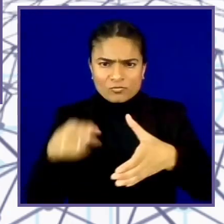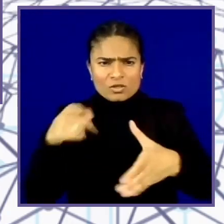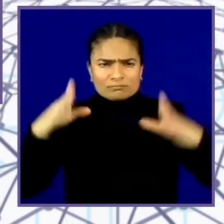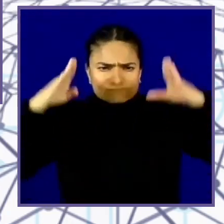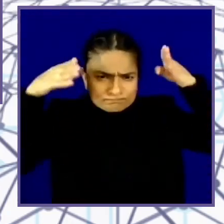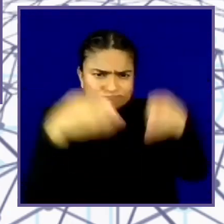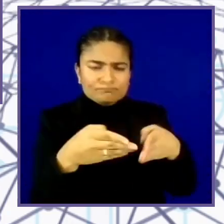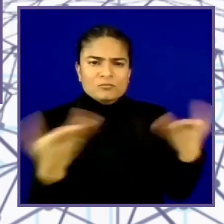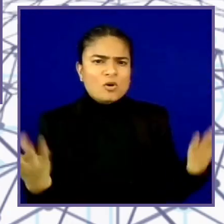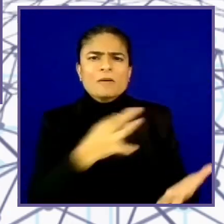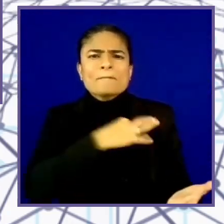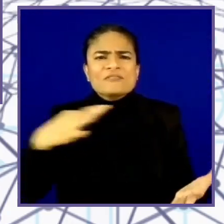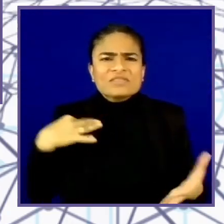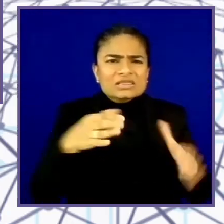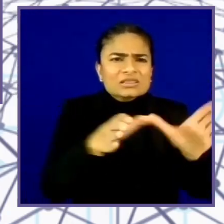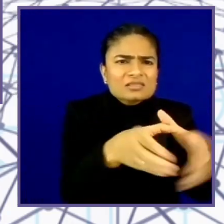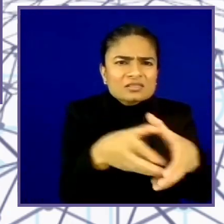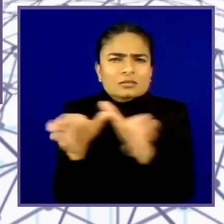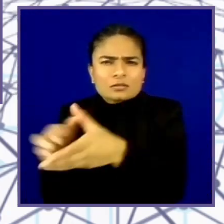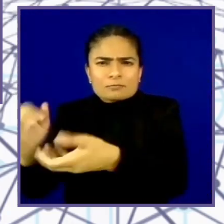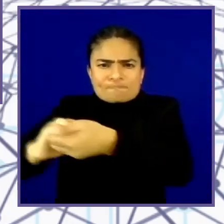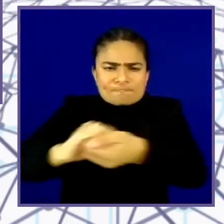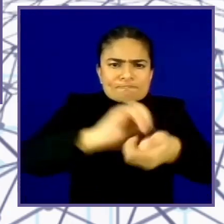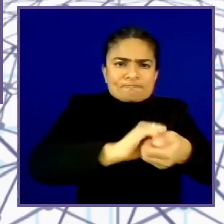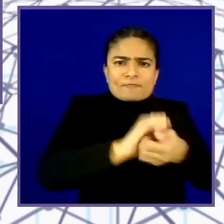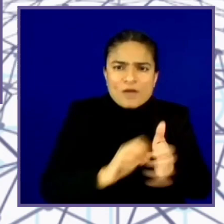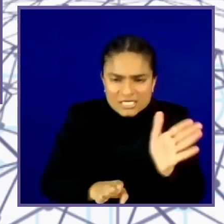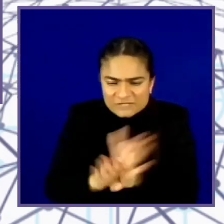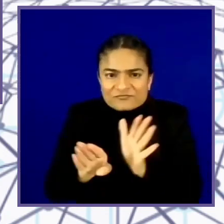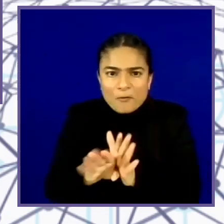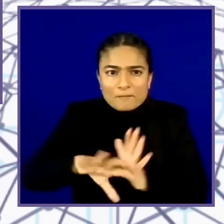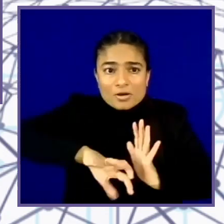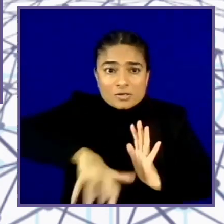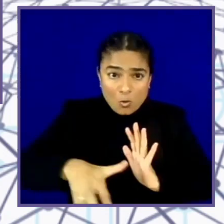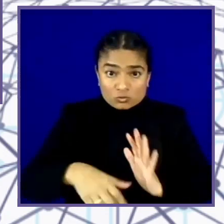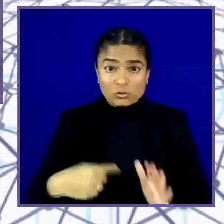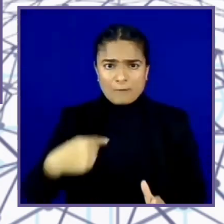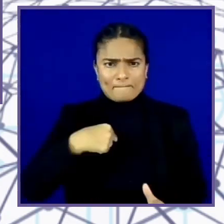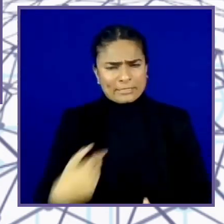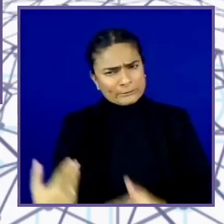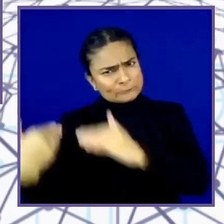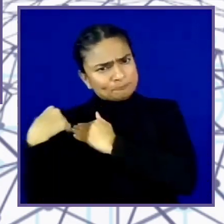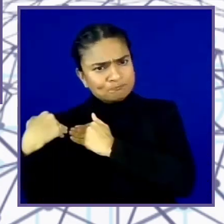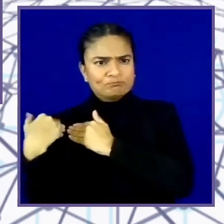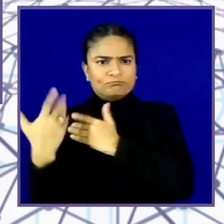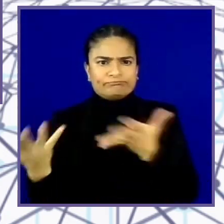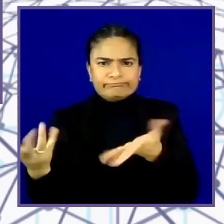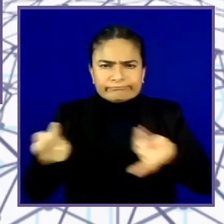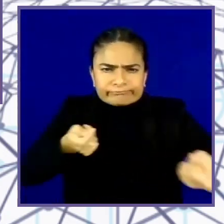Practises and investments are intentionally inclusive of persons with disabilities.